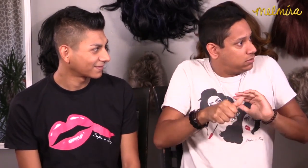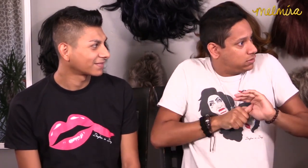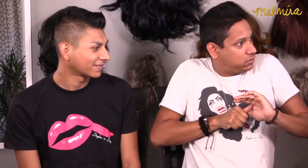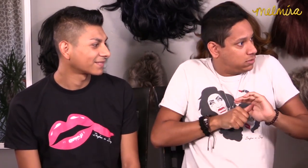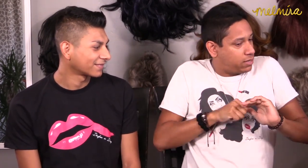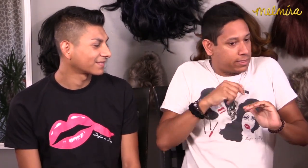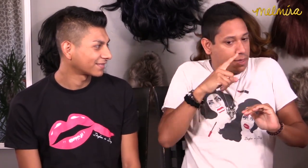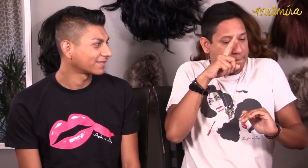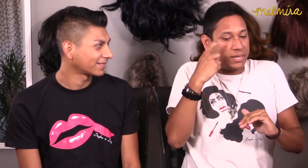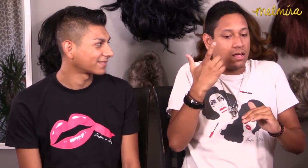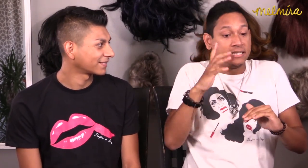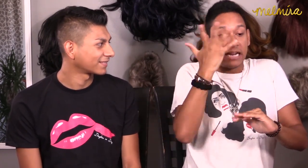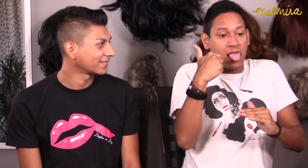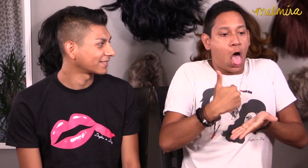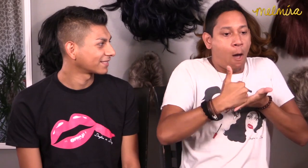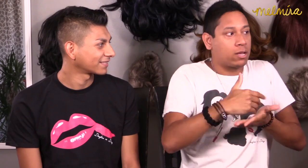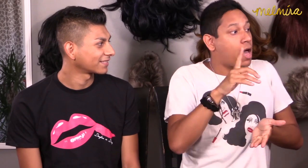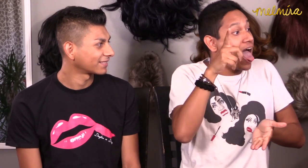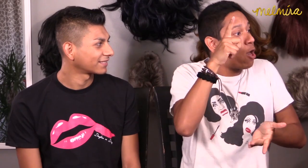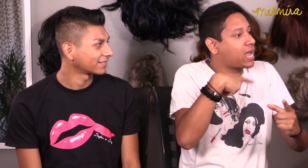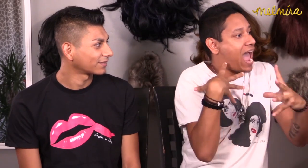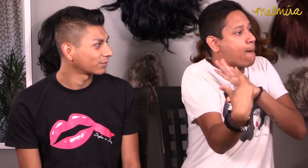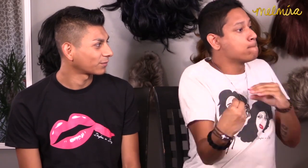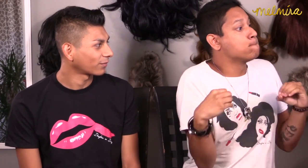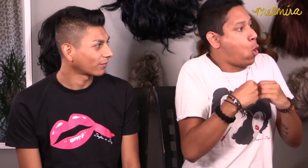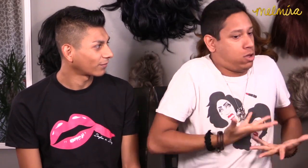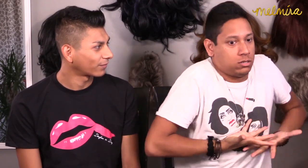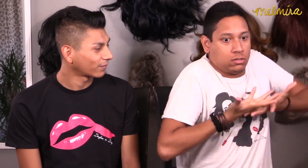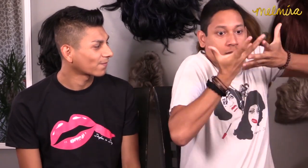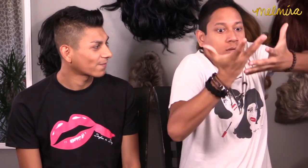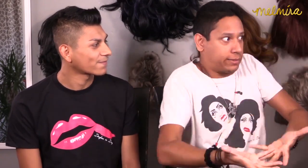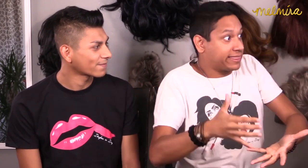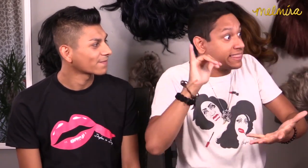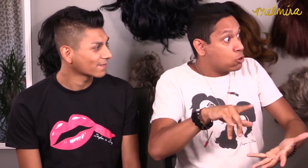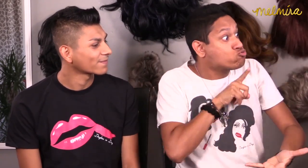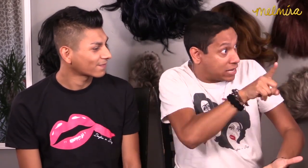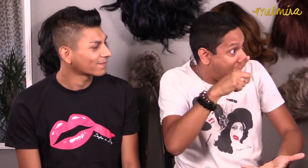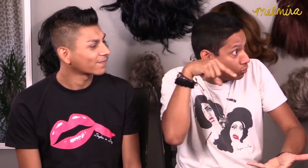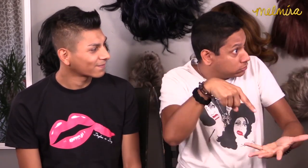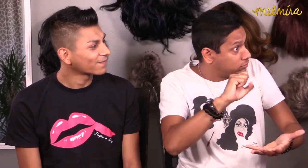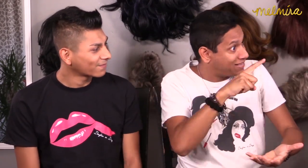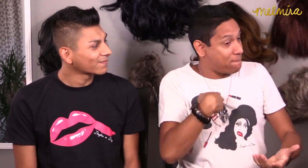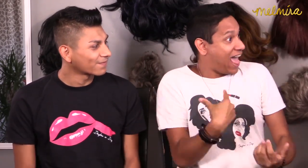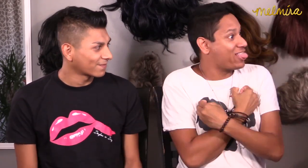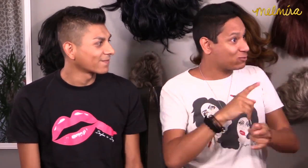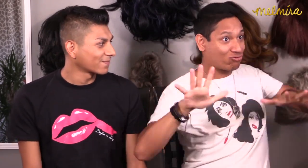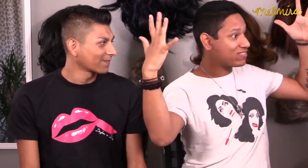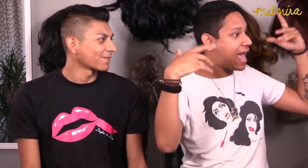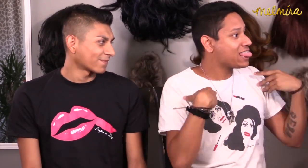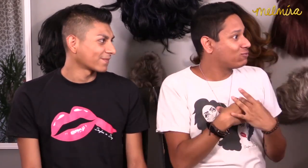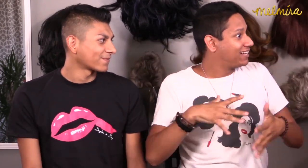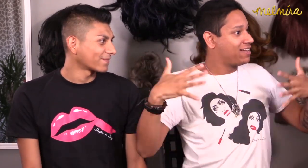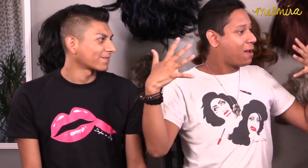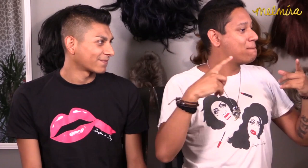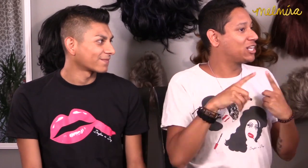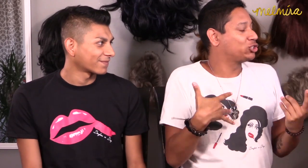Selena would bring out Alvaro, so that's the real side of me. I love to be like this, but I'm also this, too.